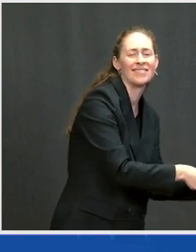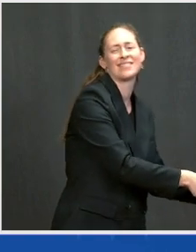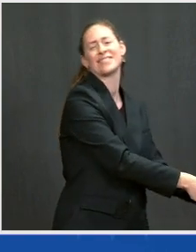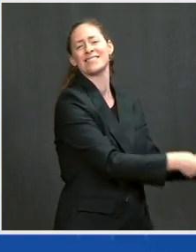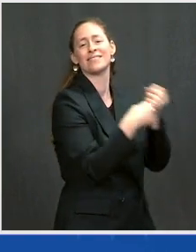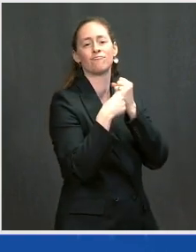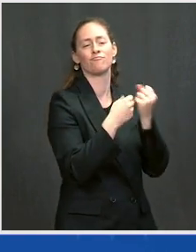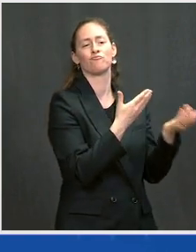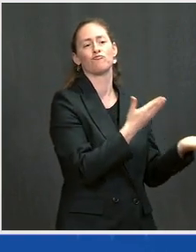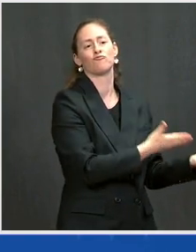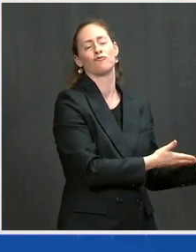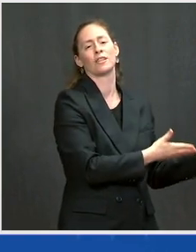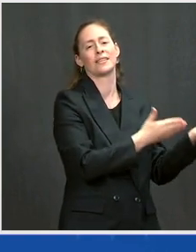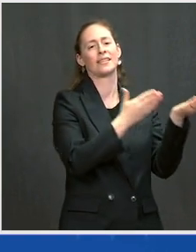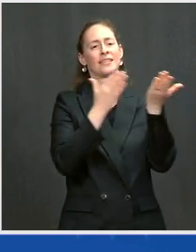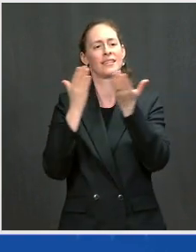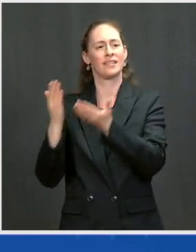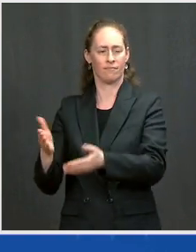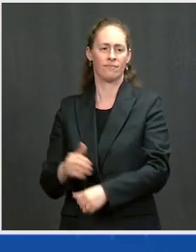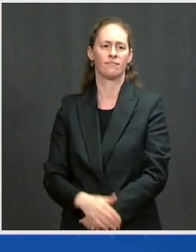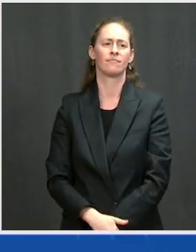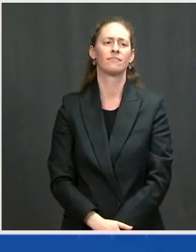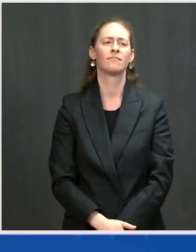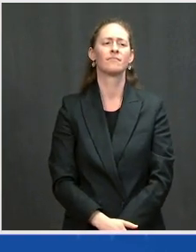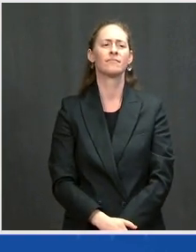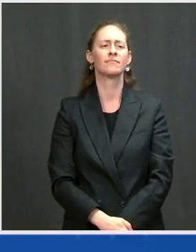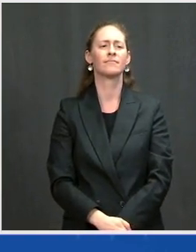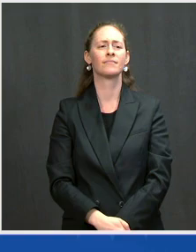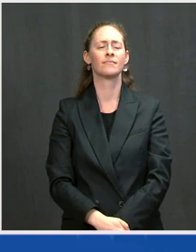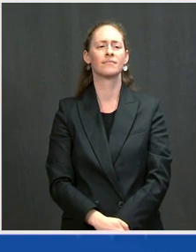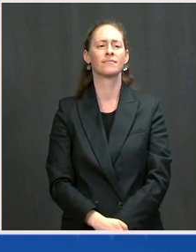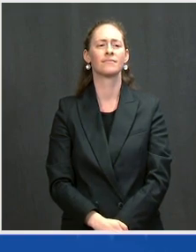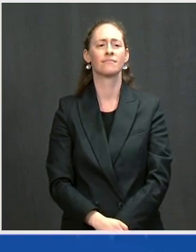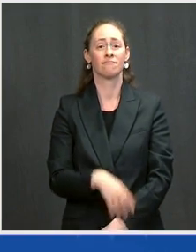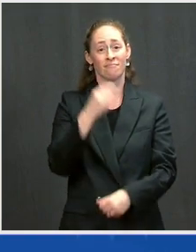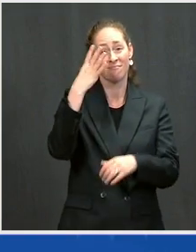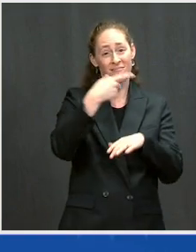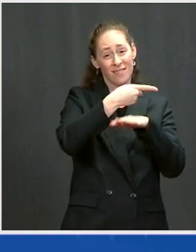They had to drag him down the hill, with Lieutenant Puckett reminding them and himself